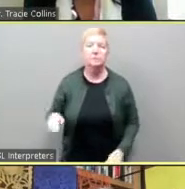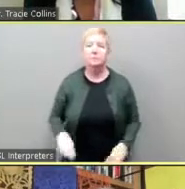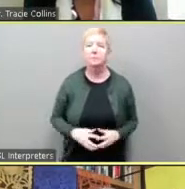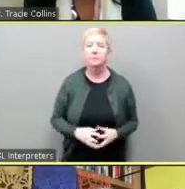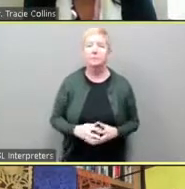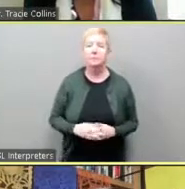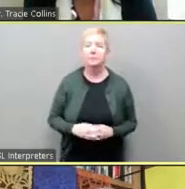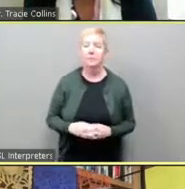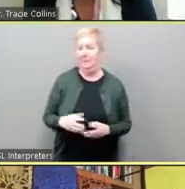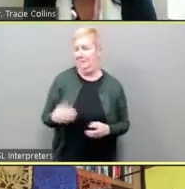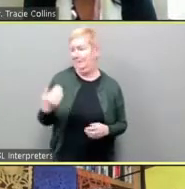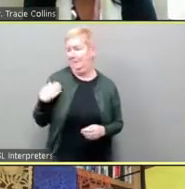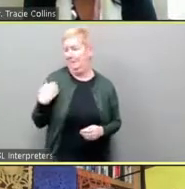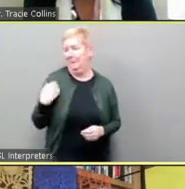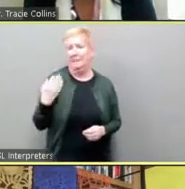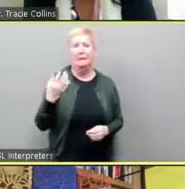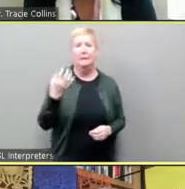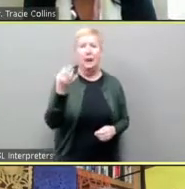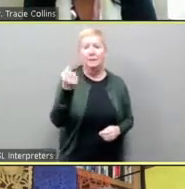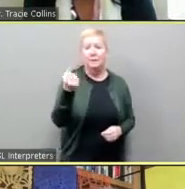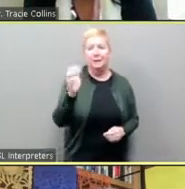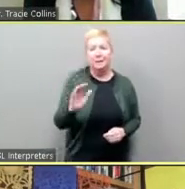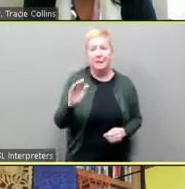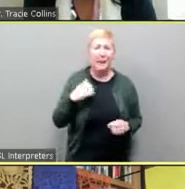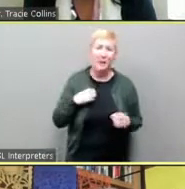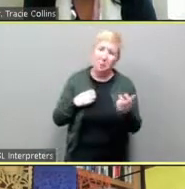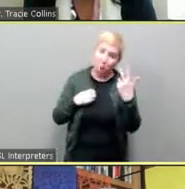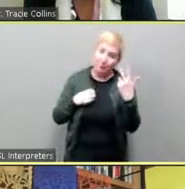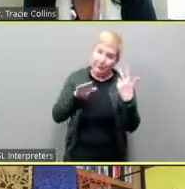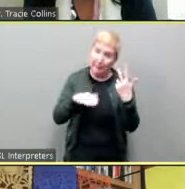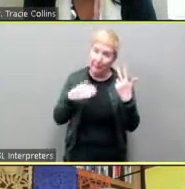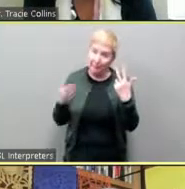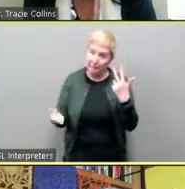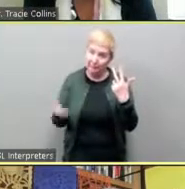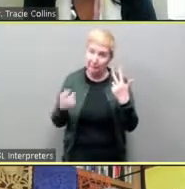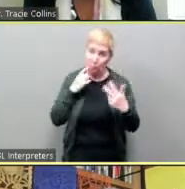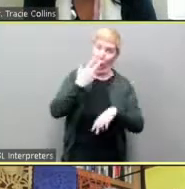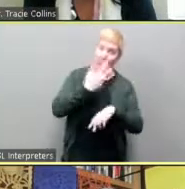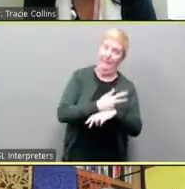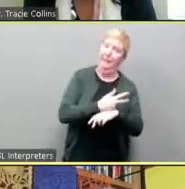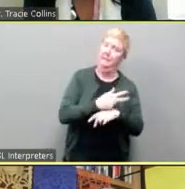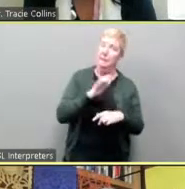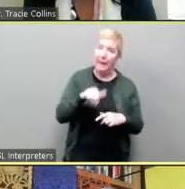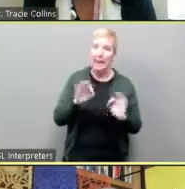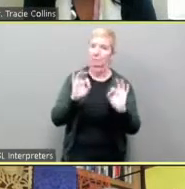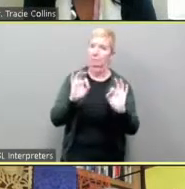had 3/3 days and so that is really good to see. And we also are seeing more